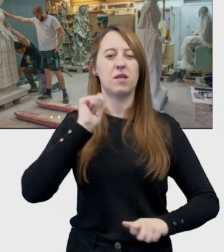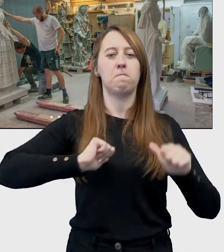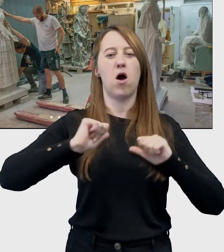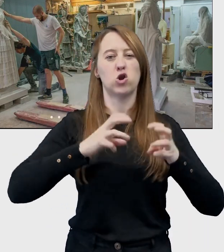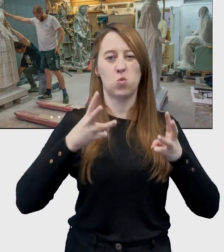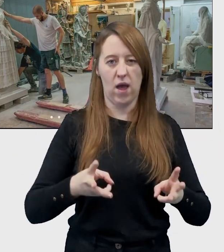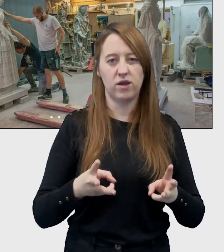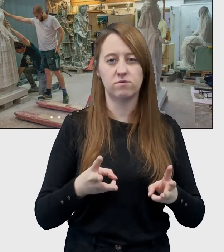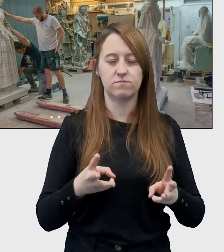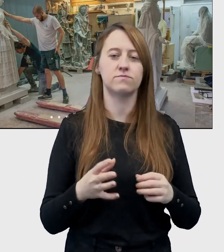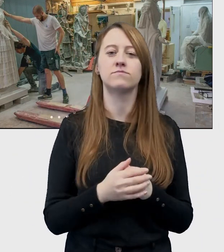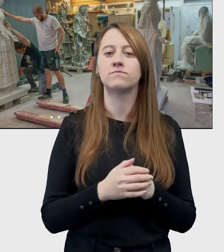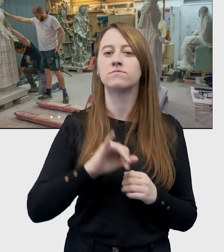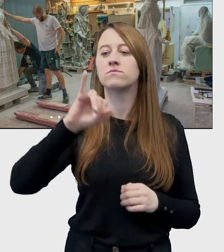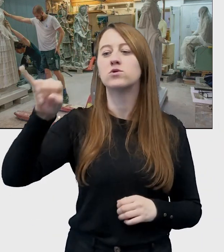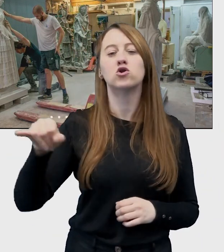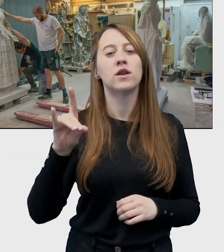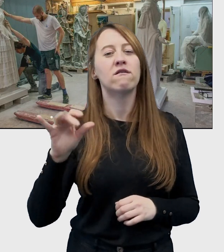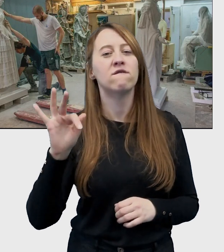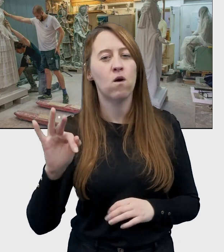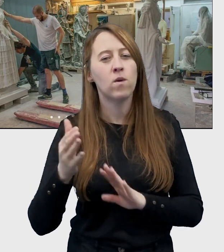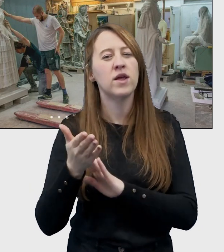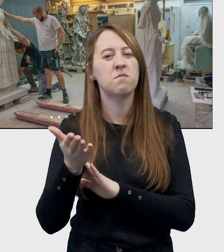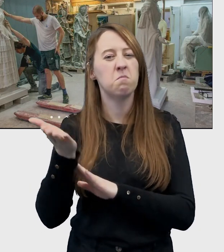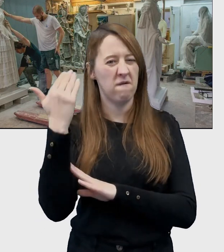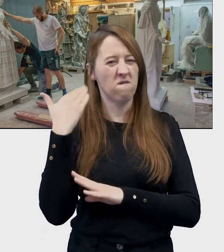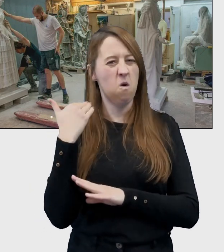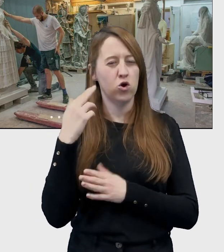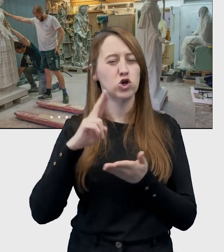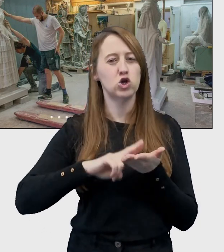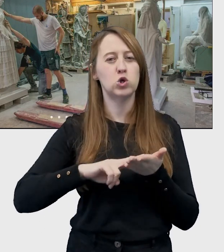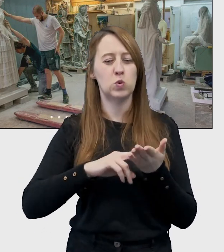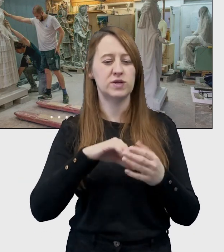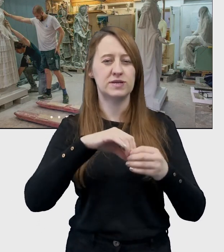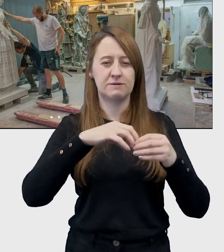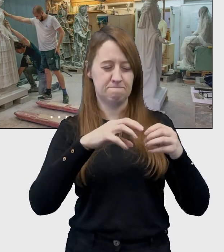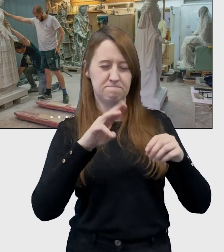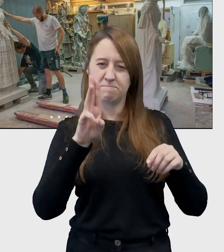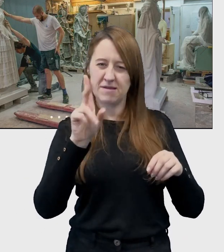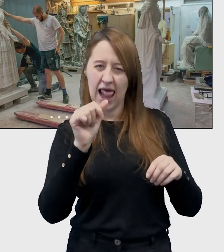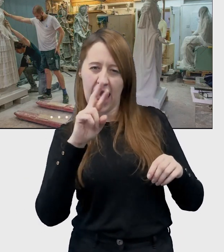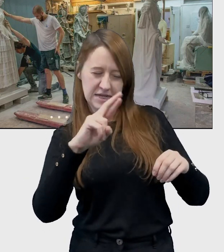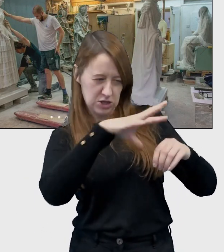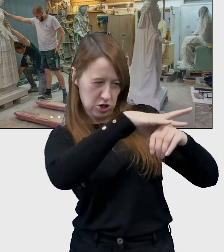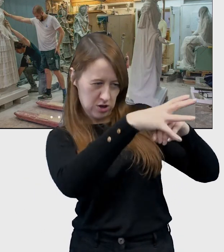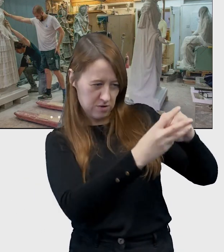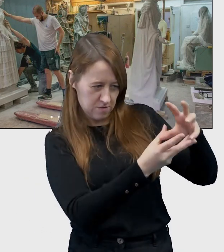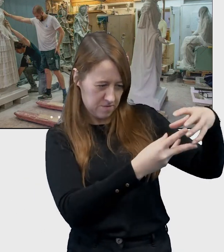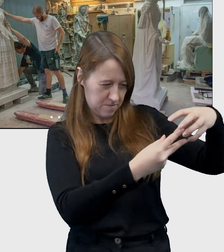Foley probably would have used a plaster model, a plaster mould, in order to create his plaster casts, which would have acted as